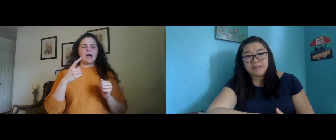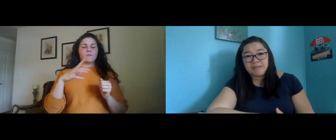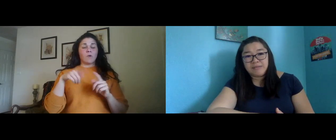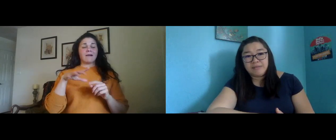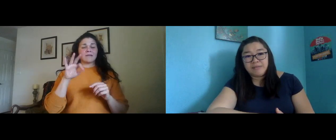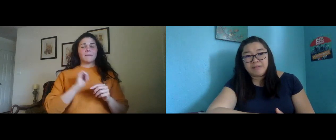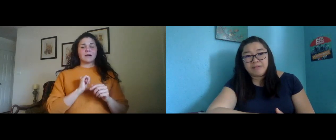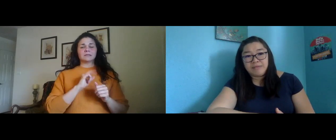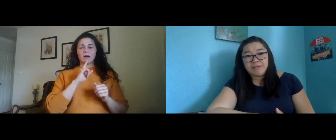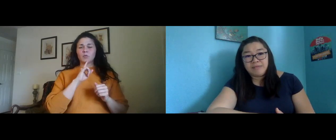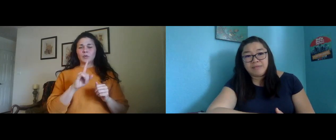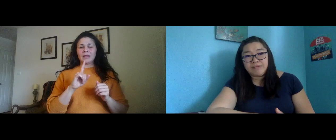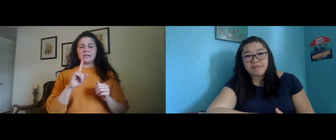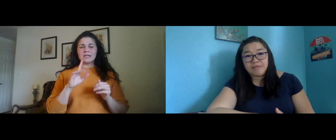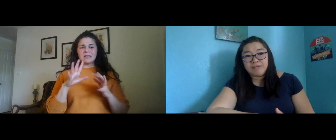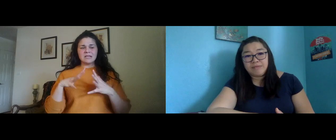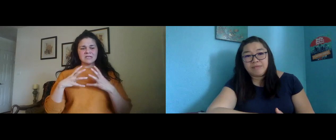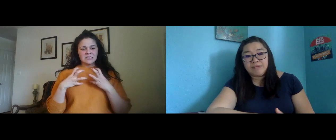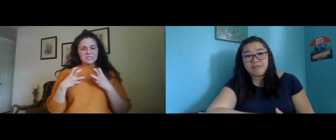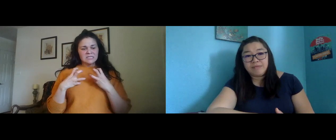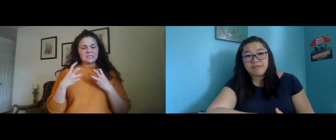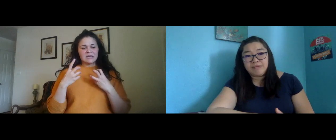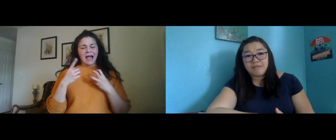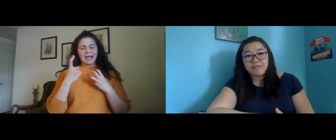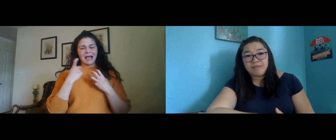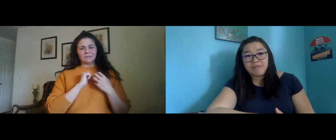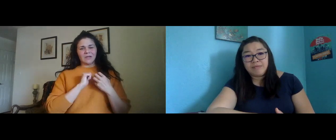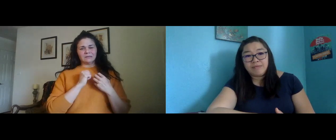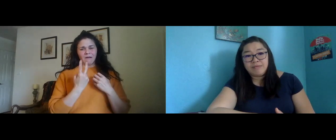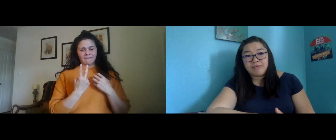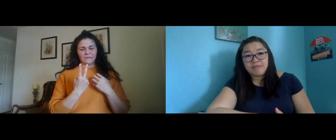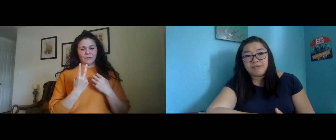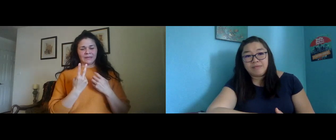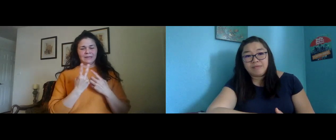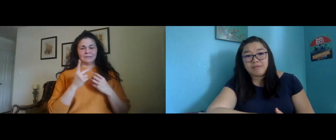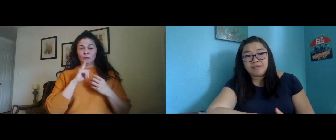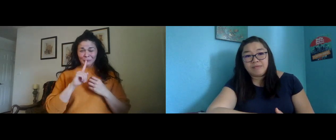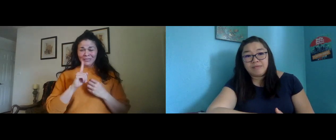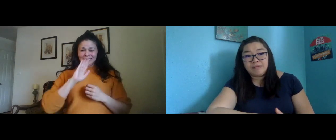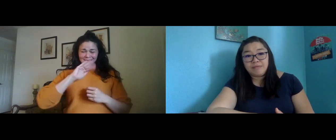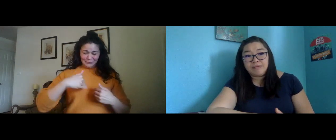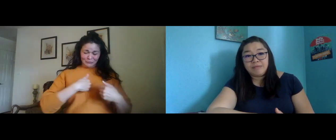When I find myself getting frustrated, I have a soul-searching discussion with myself